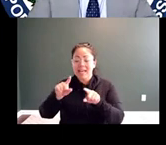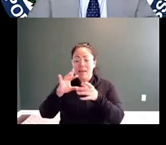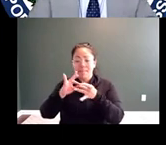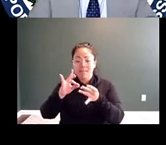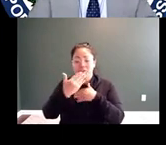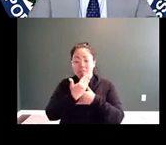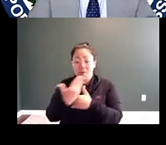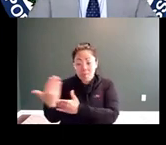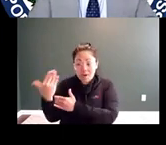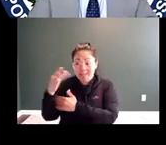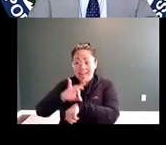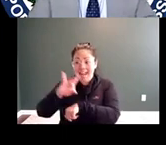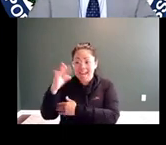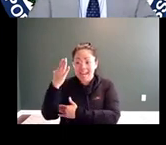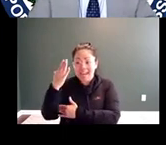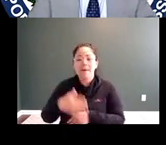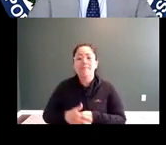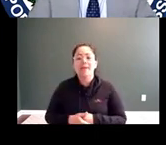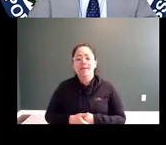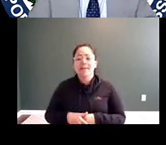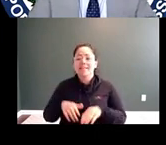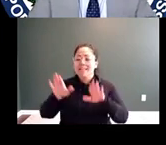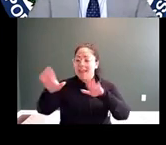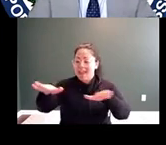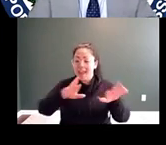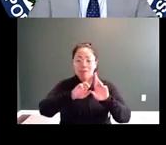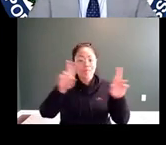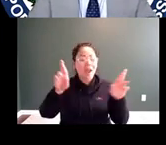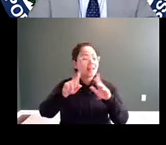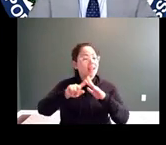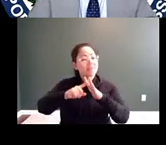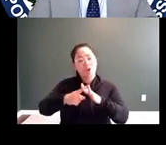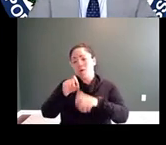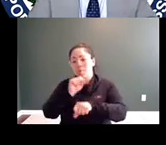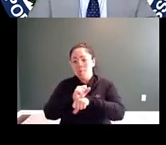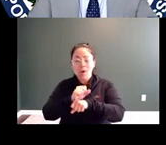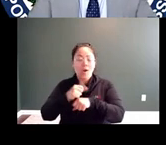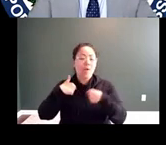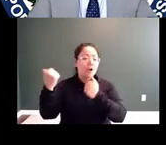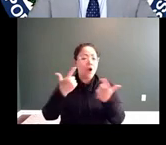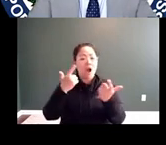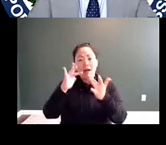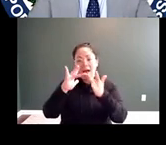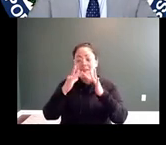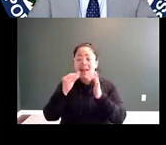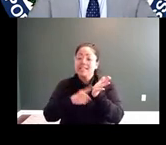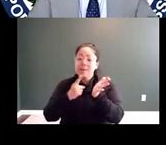kind of signaling that the workday is beginning and we're all online, and sometimes it generates more conversation